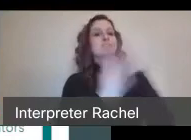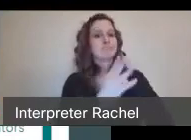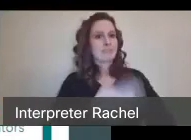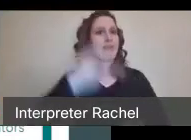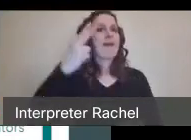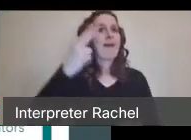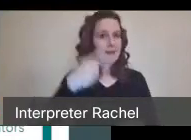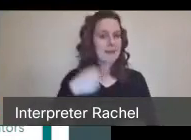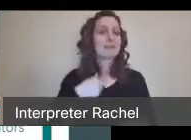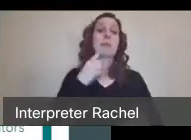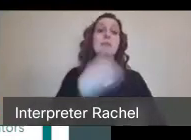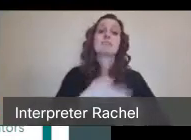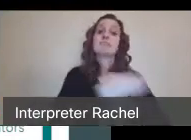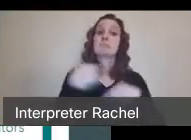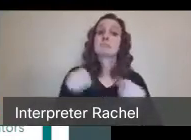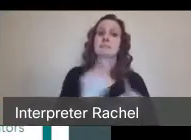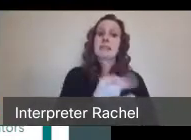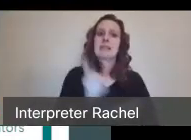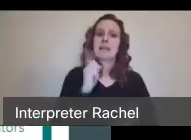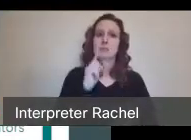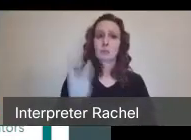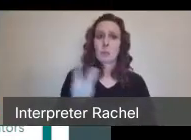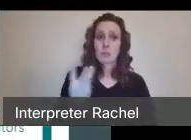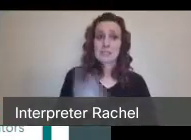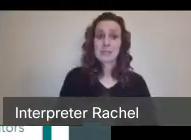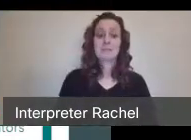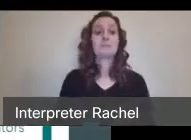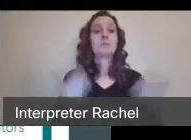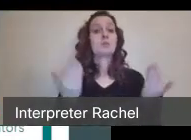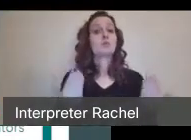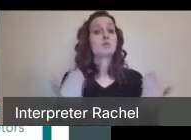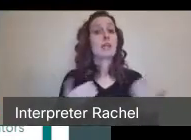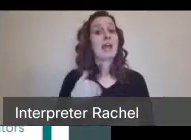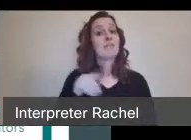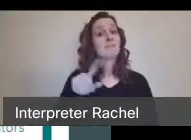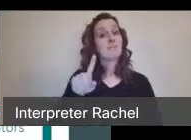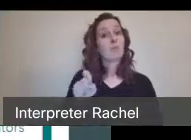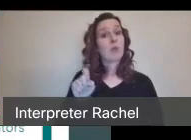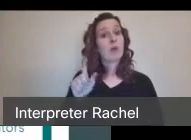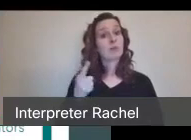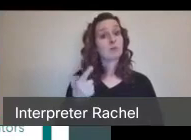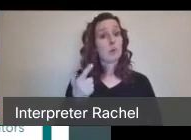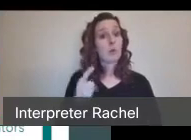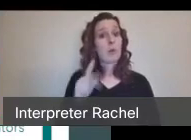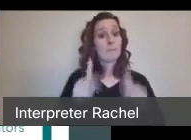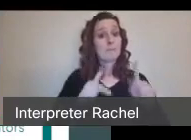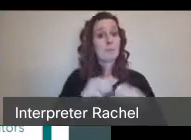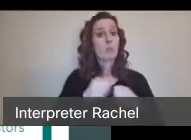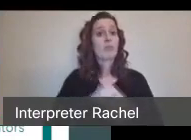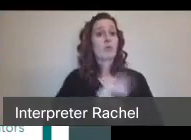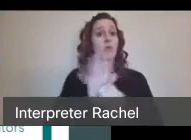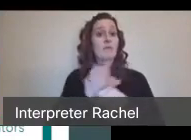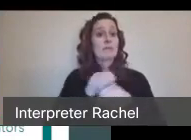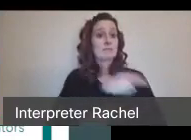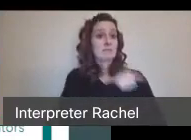since last Wednesday. Today, 121 individuals with COVID-19 are hospitalized in a Montgomery County